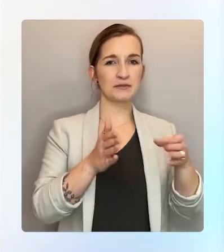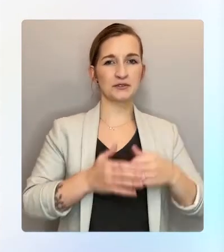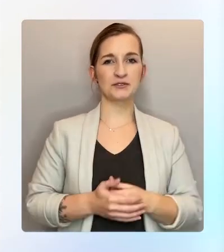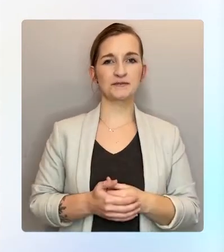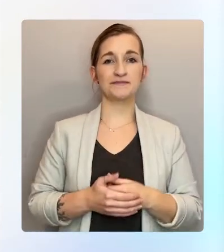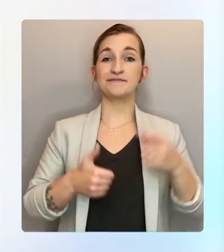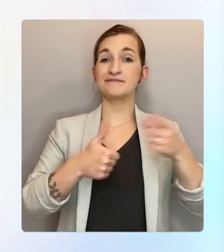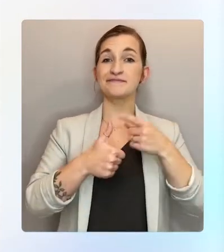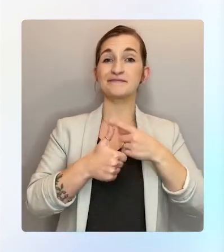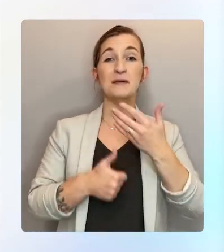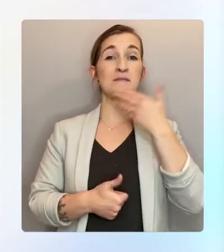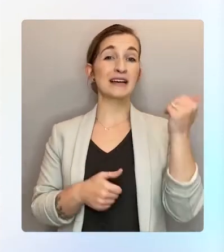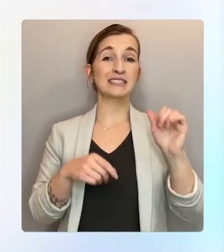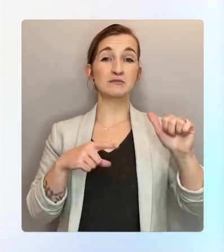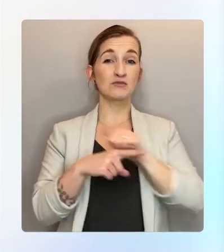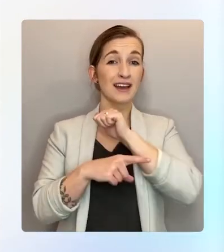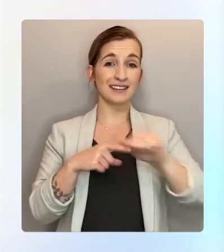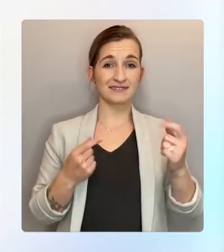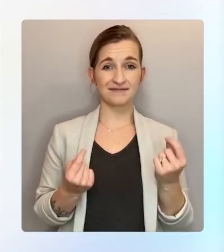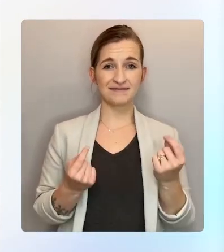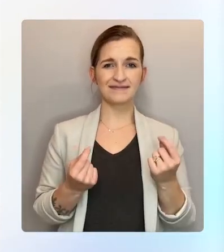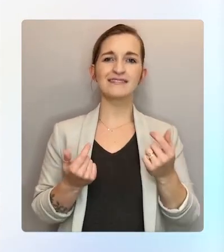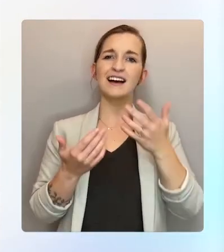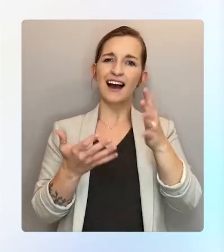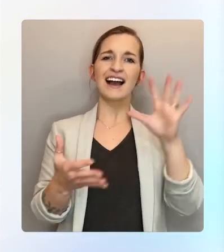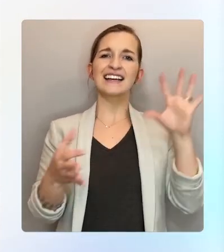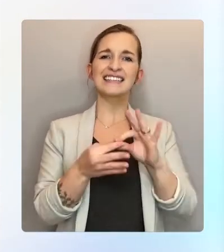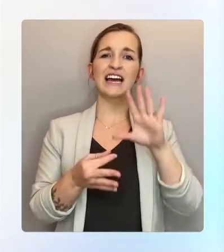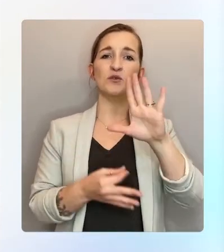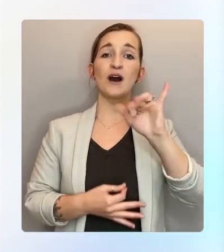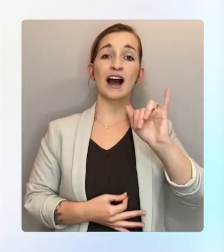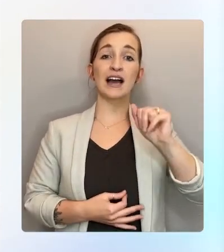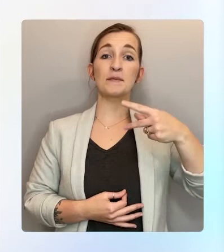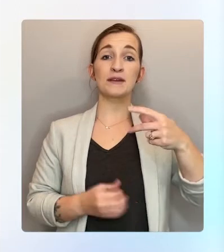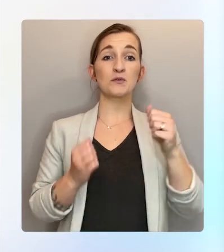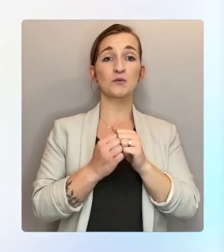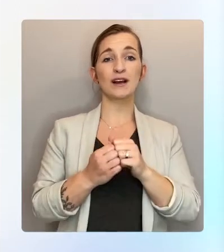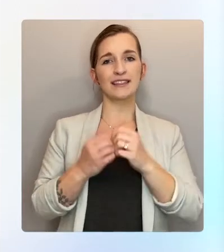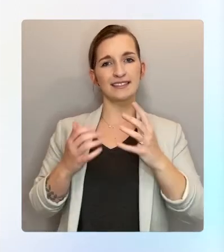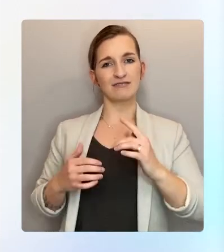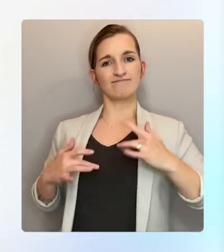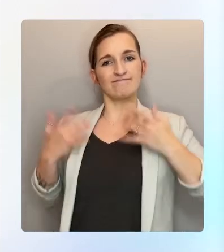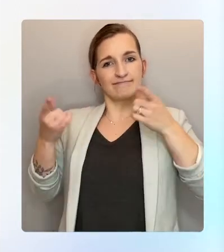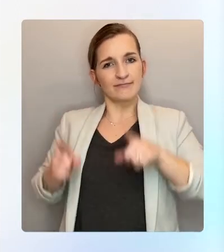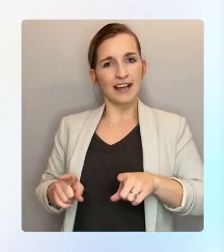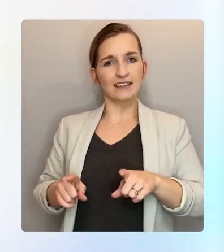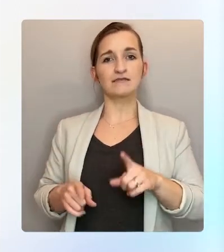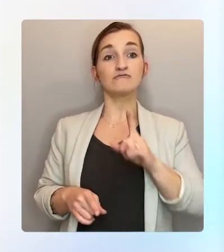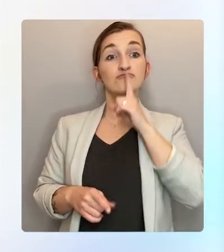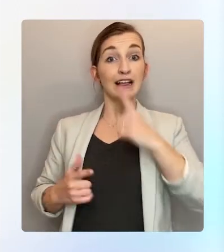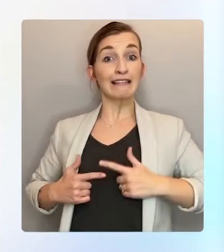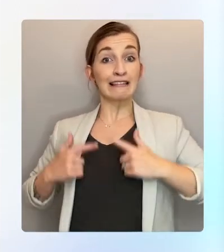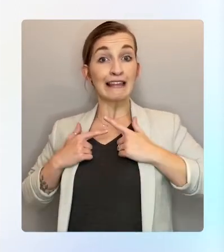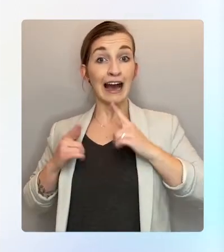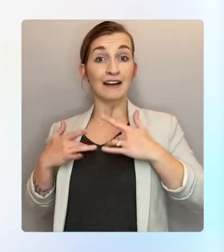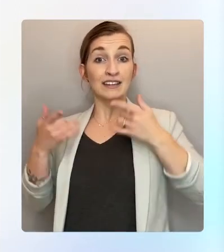The first best practice is to try connecting your IAP to an event, whether that's a real-life event or an in-app event.